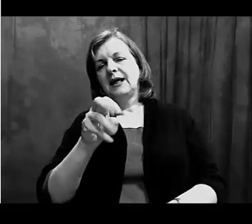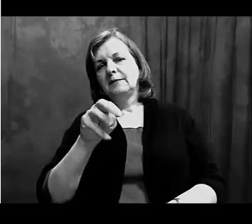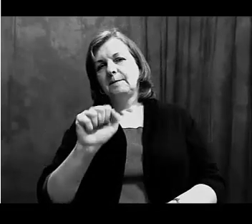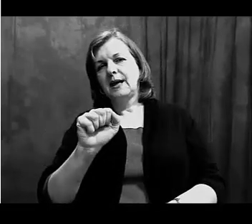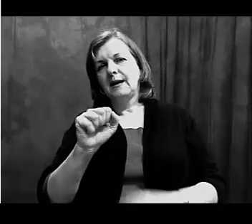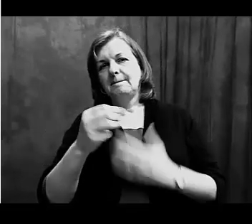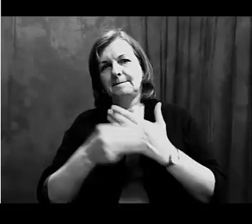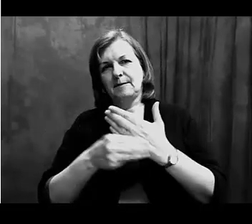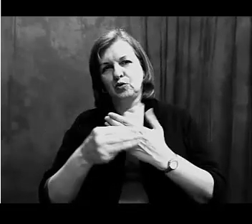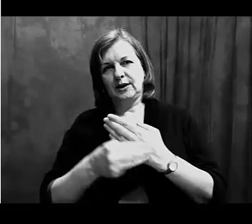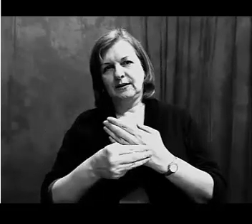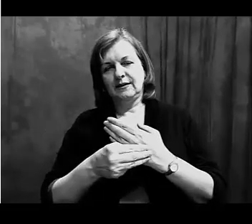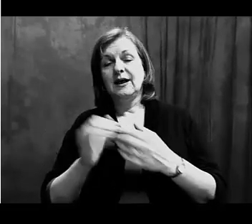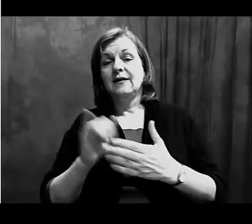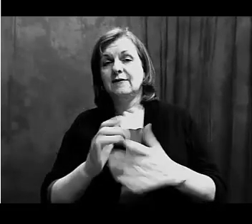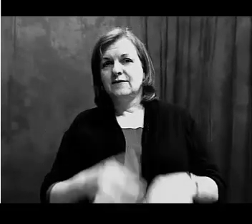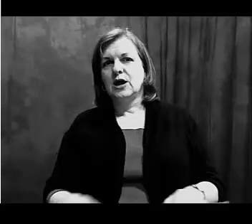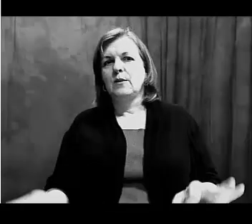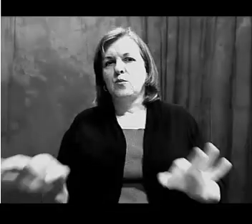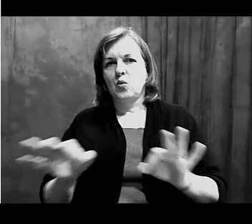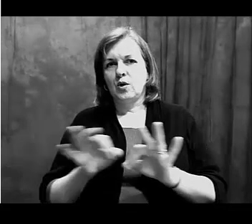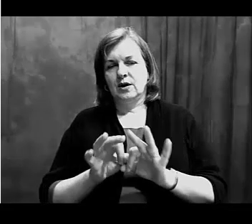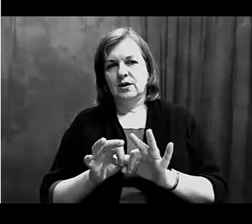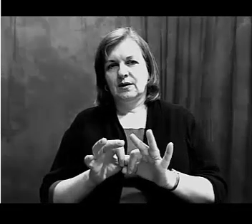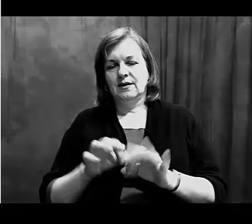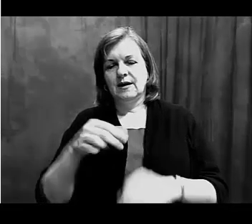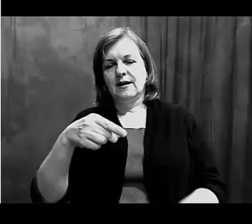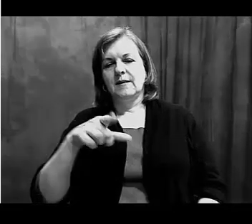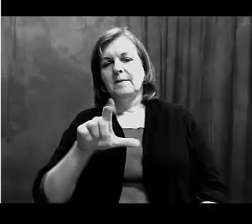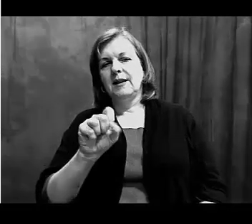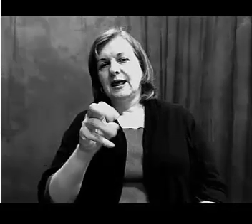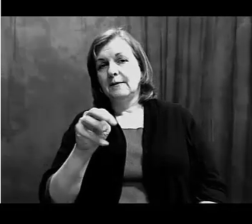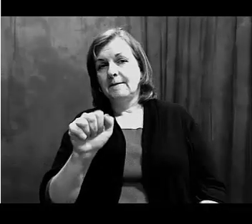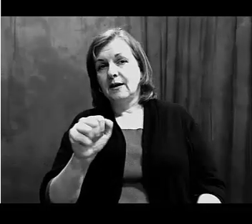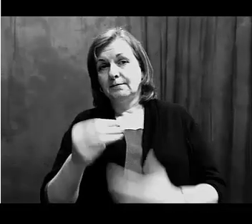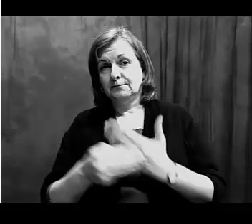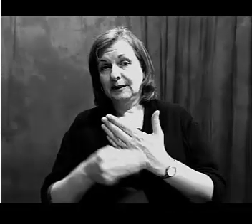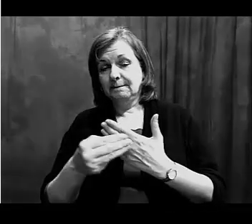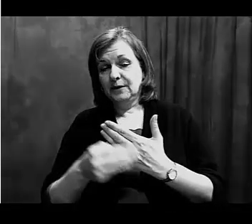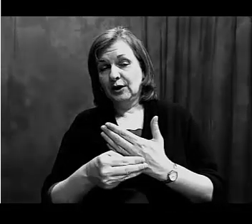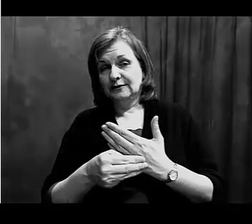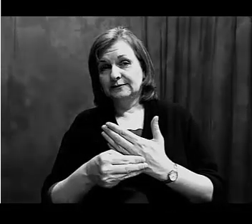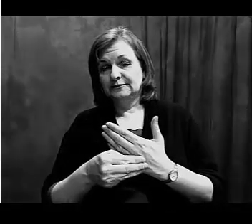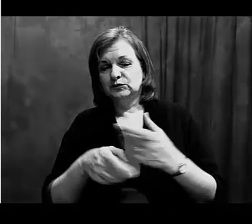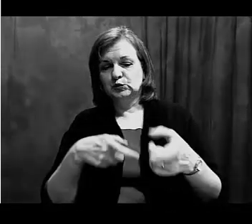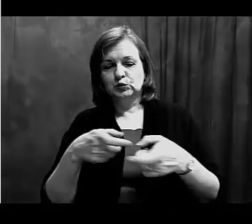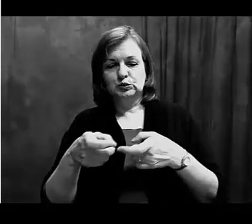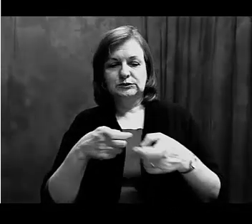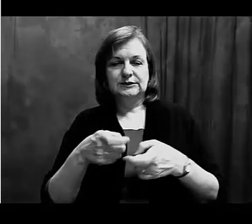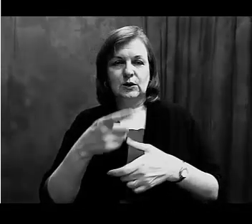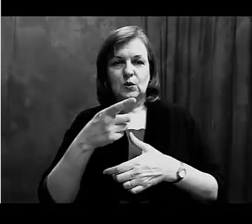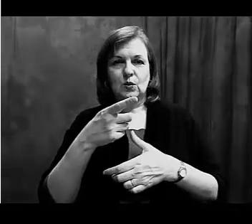we've got plasma membrane -- this is really important because the plasma membrane